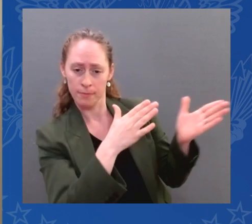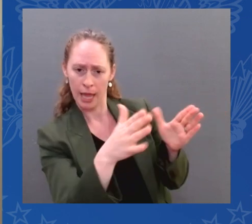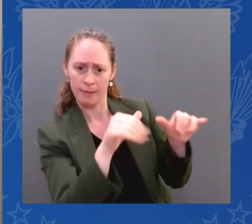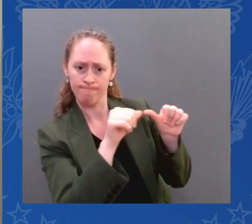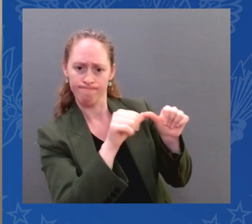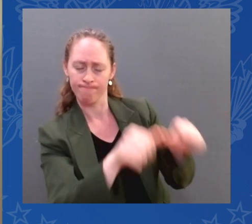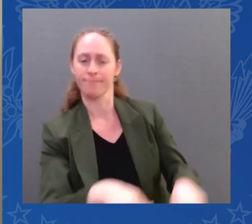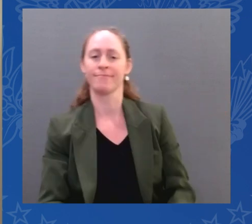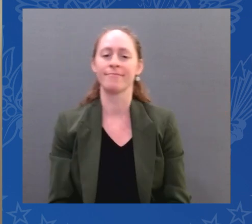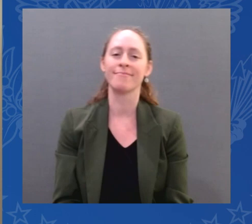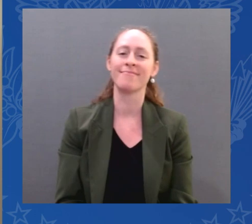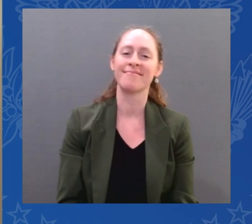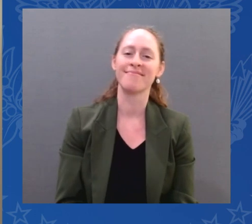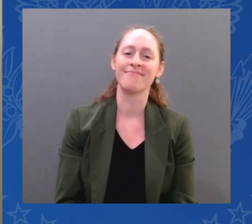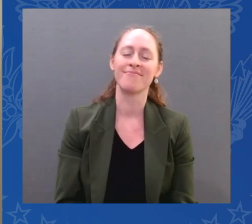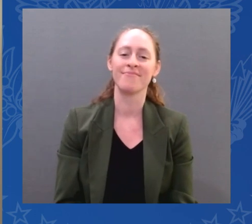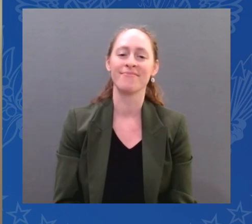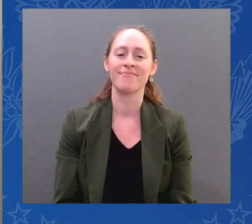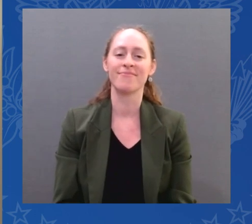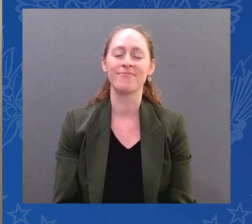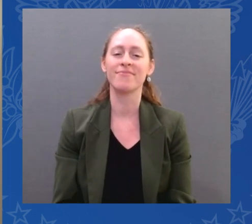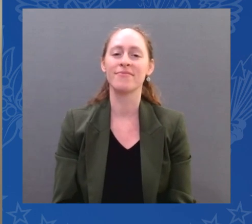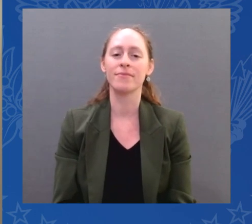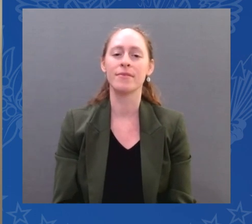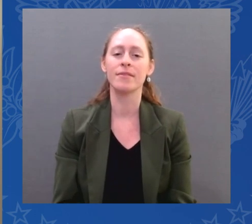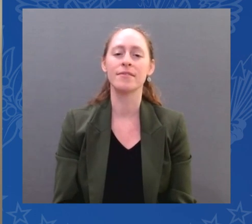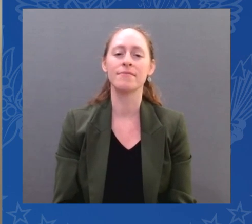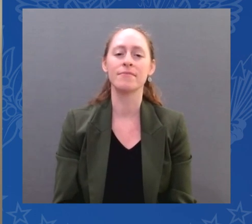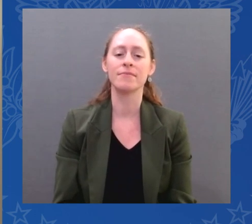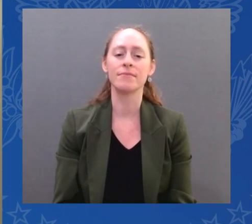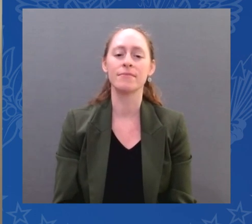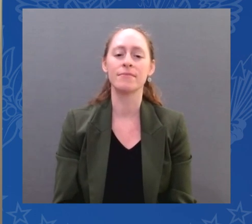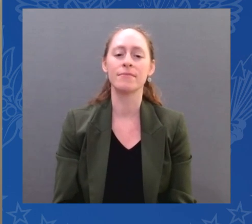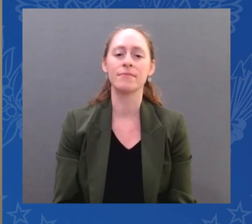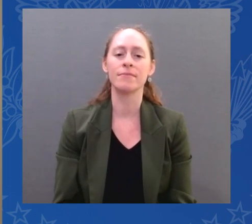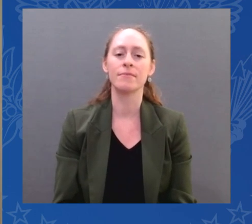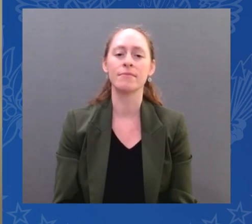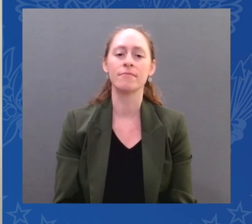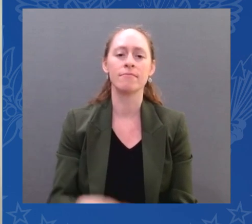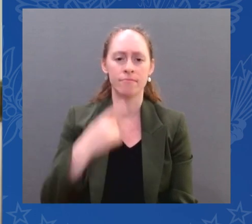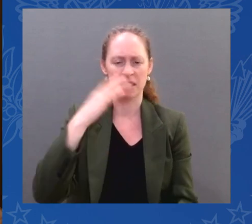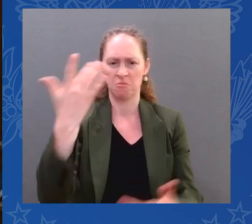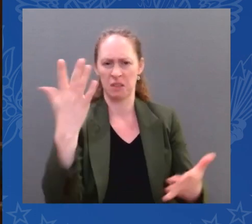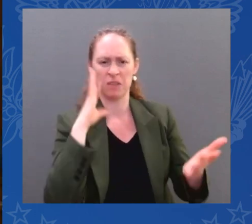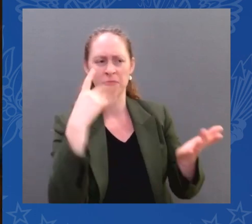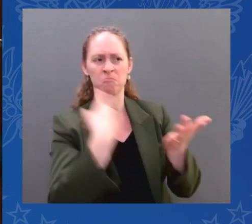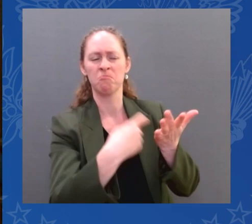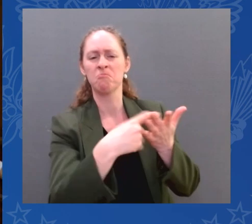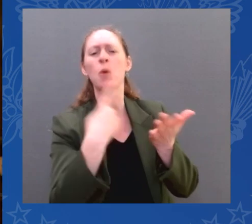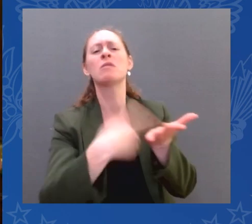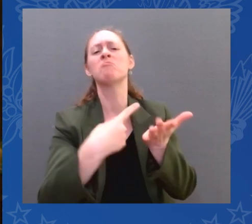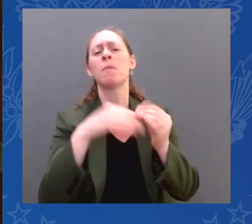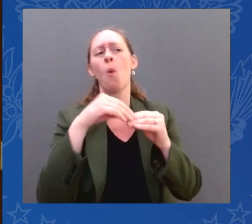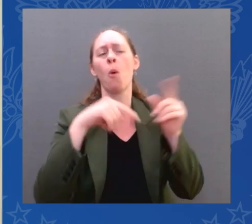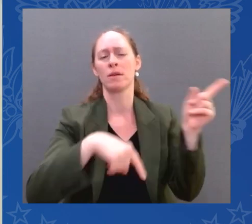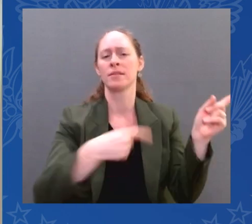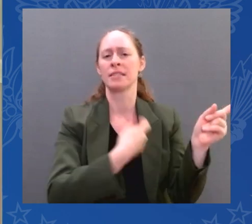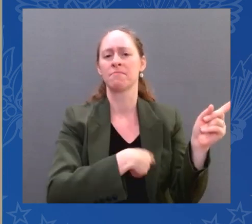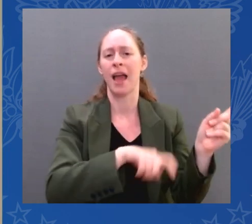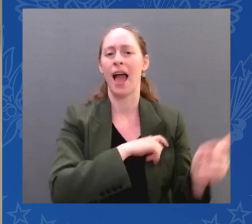we're going to be speaking at -- in Spain about. Thank you all so very, very much. The Press: Thank you, sir. The Press: Thank you, Mr. President.